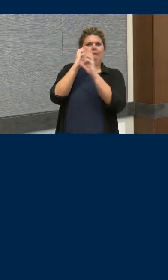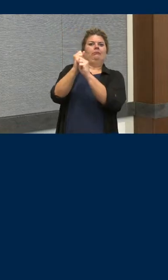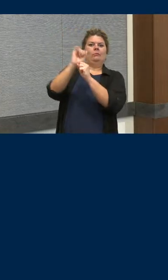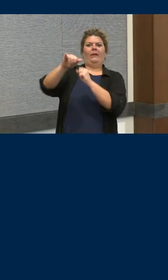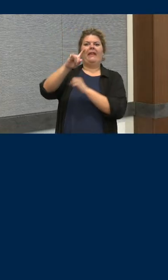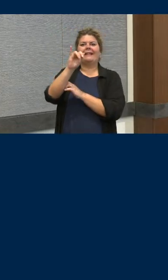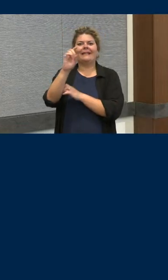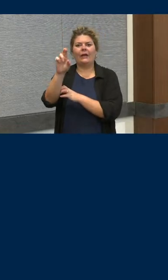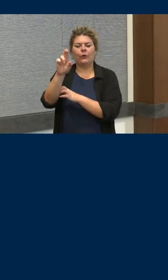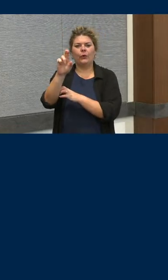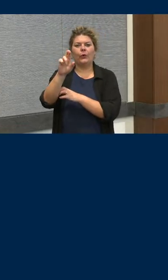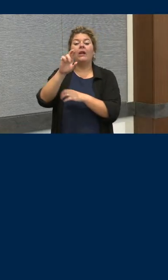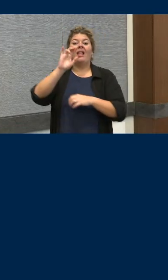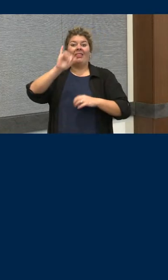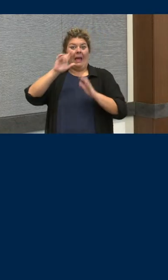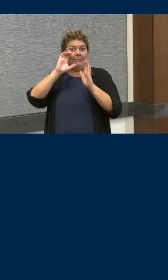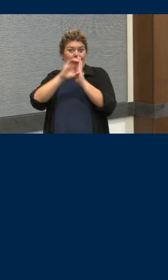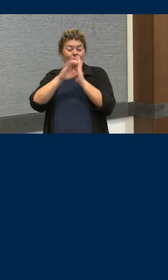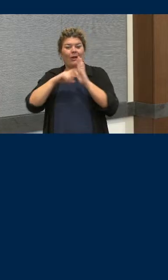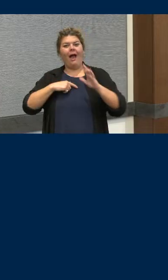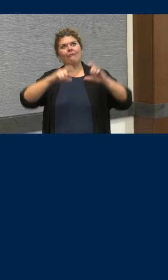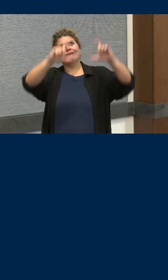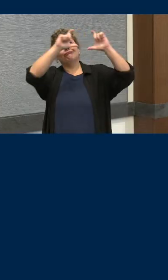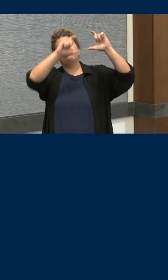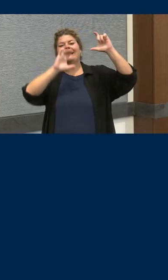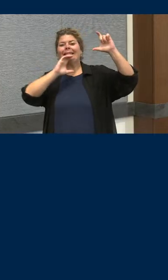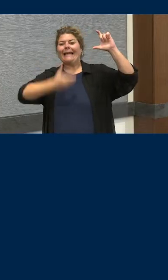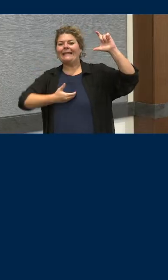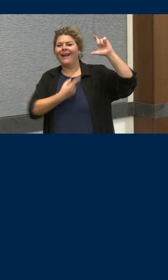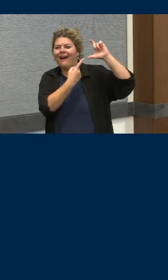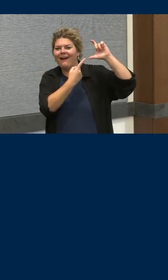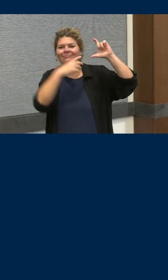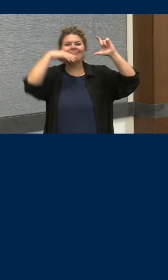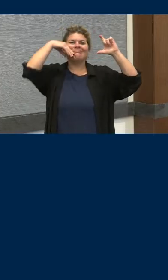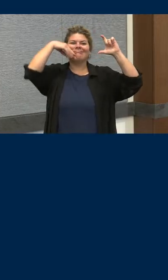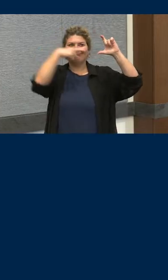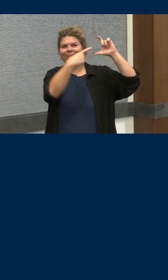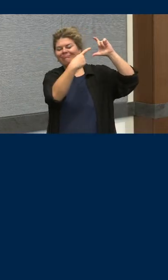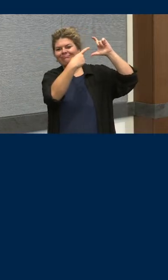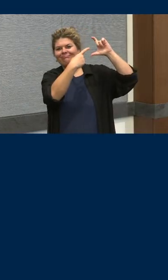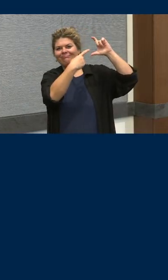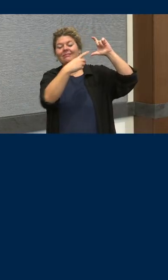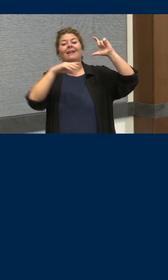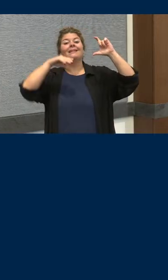an oval sign of a smiling Santa. Santa is looking to his left;